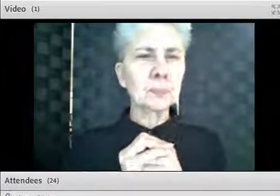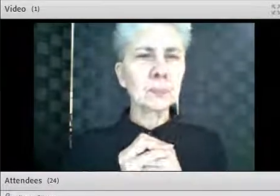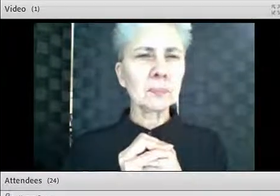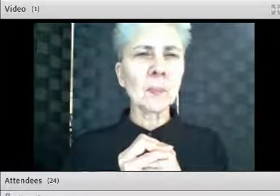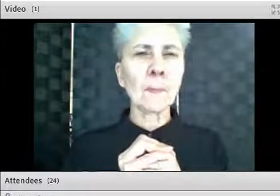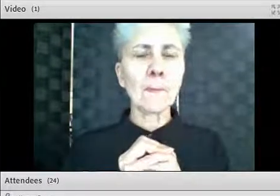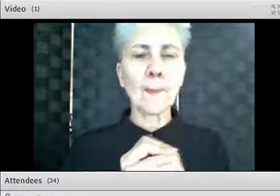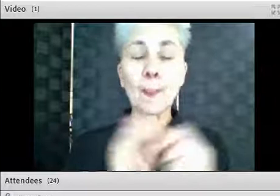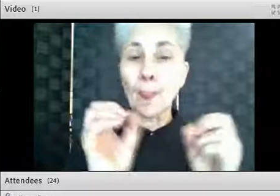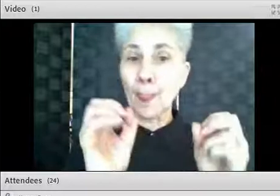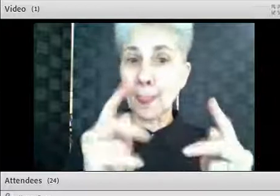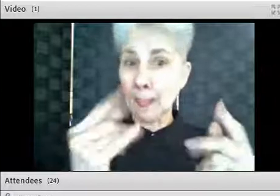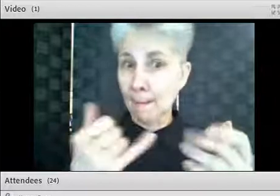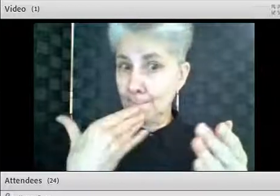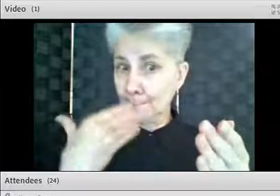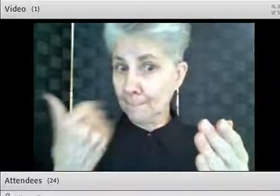Okay. So is it still buzzing?